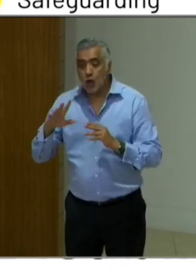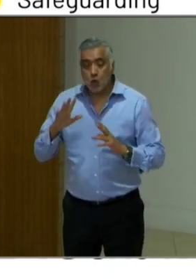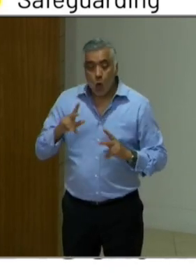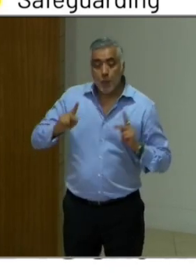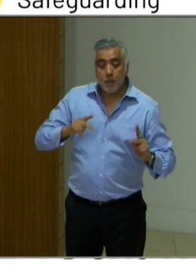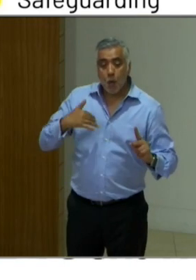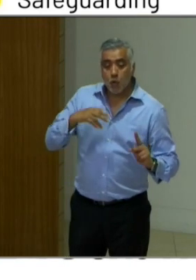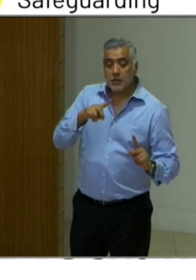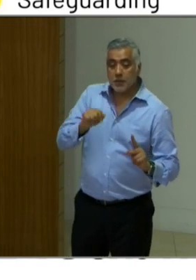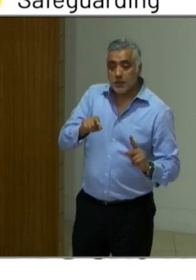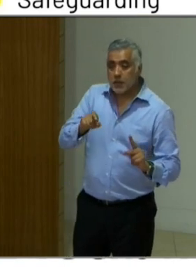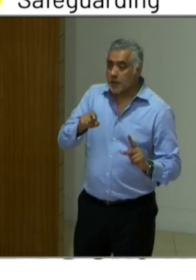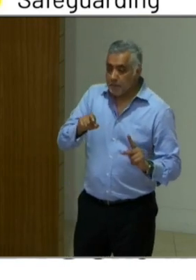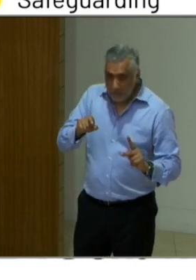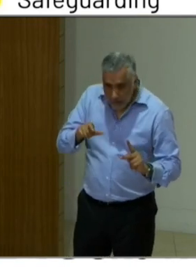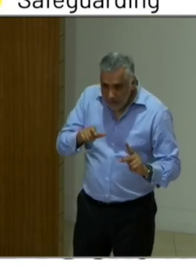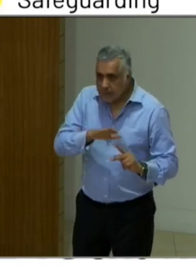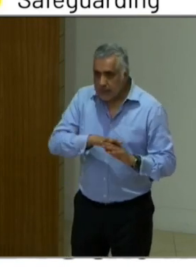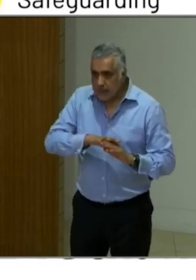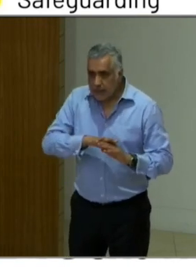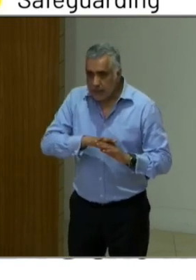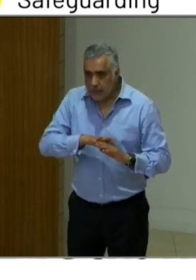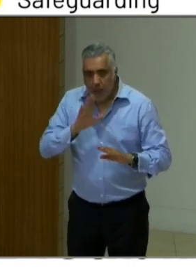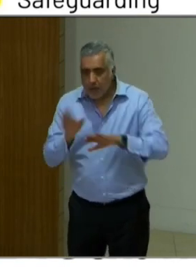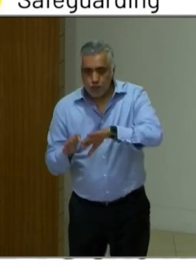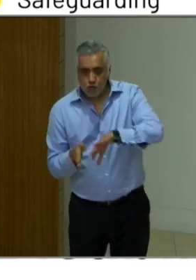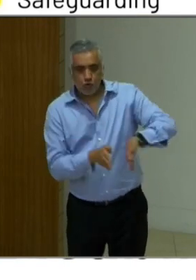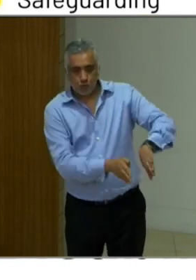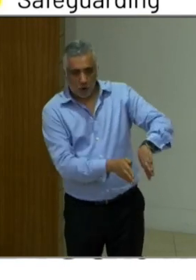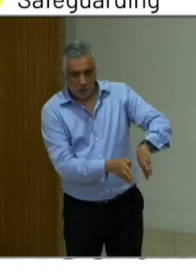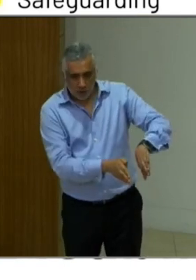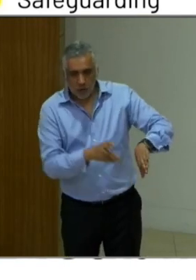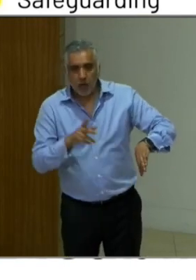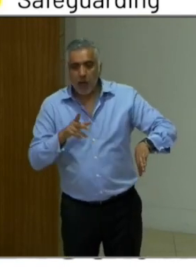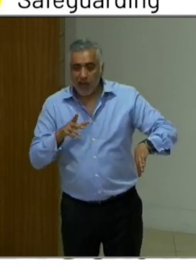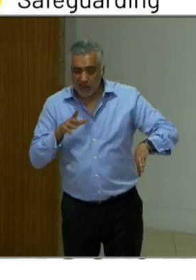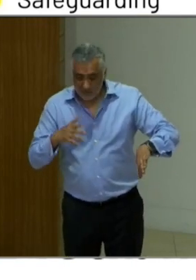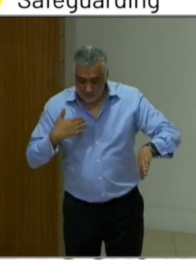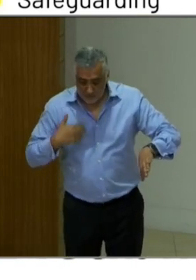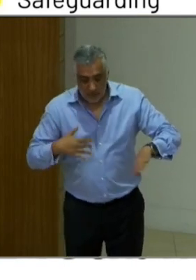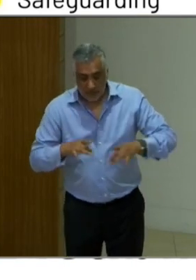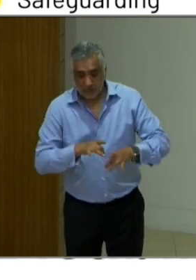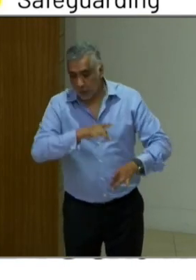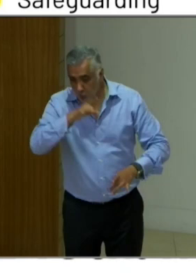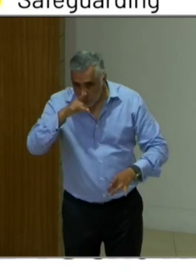must not be pushed to the margins, and materially and spiritually impoverished,